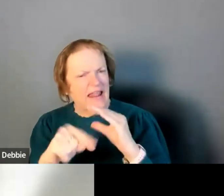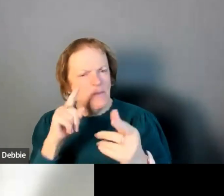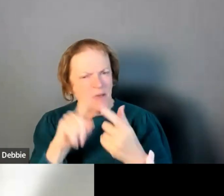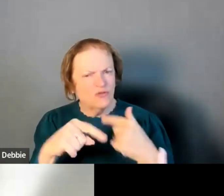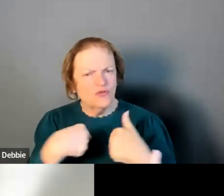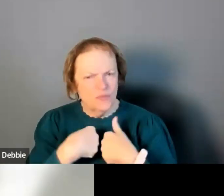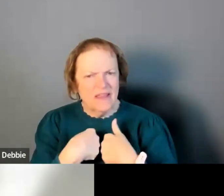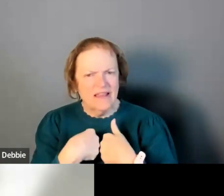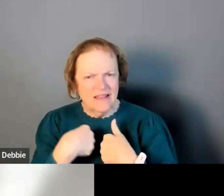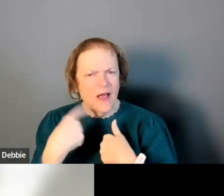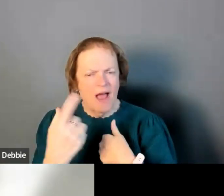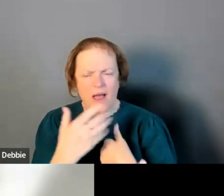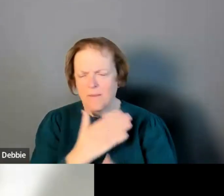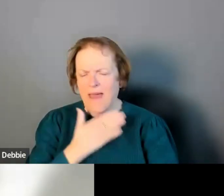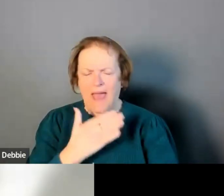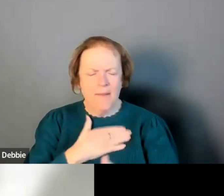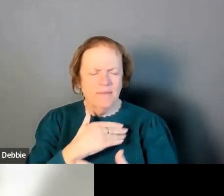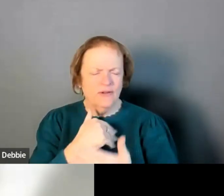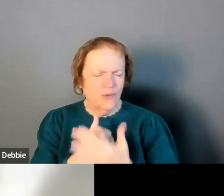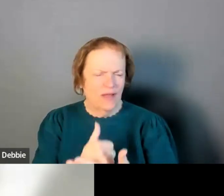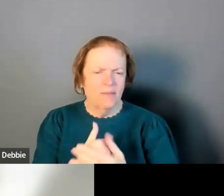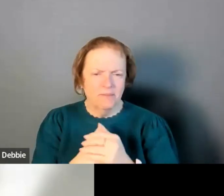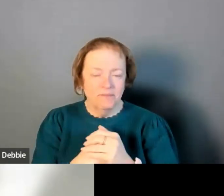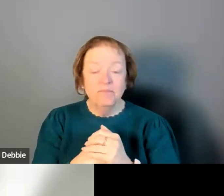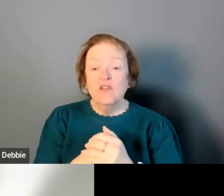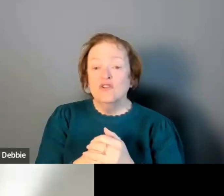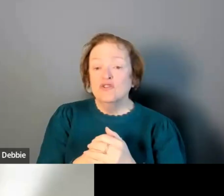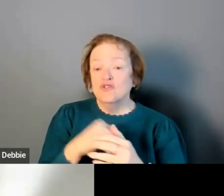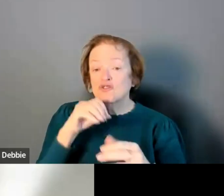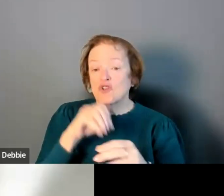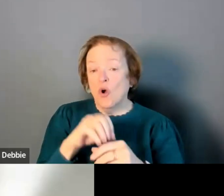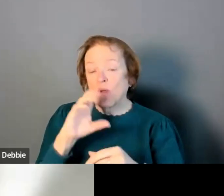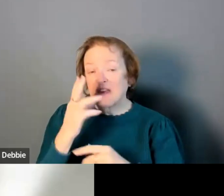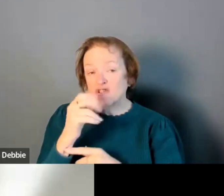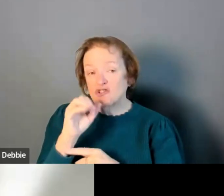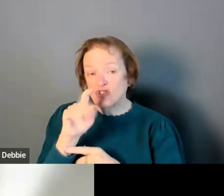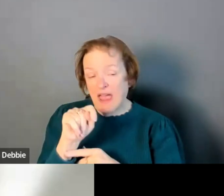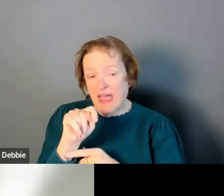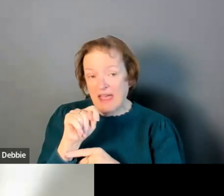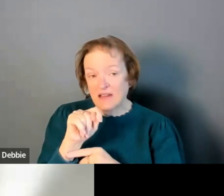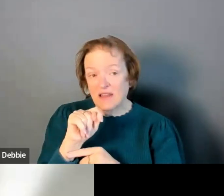Yes! Alright, so in the chat, we do have Tama asks, has anyone experienced issues